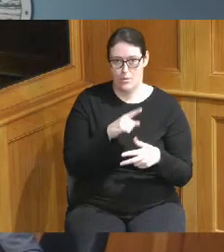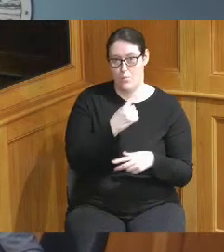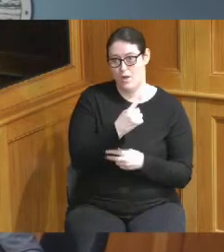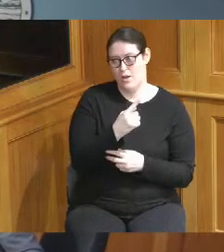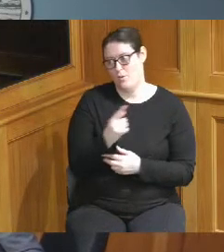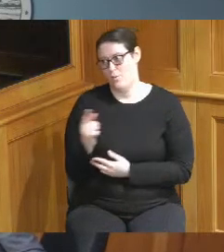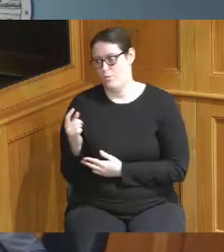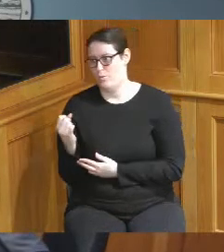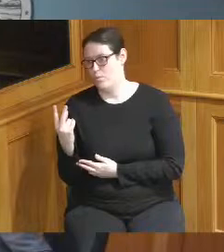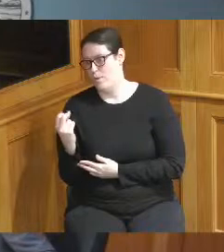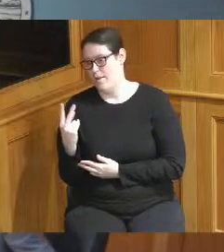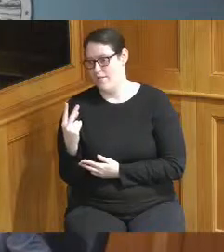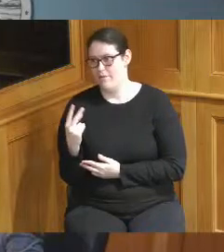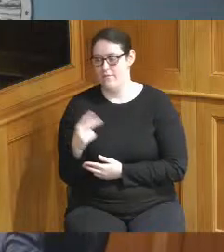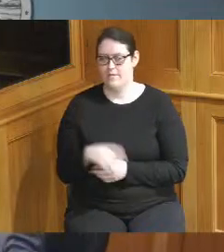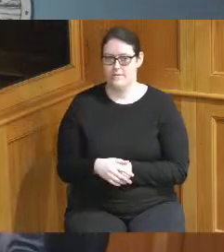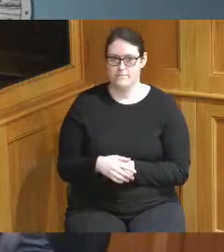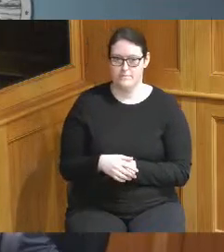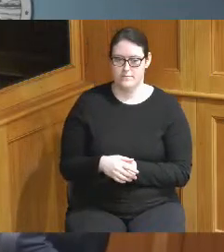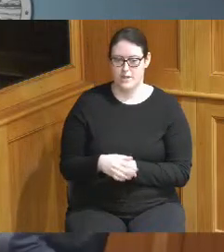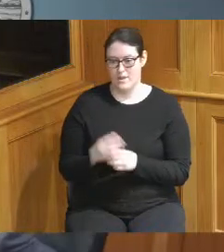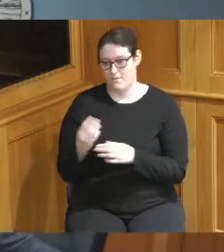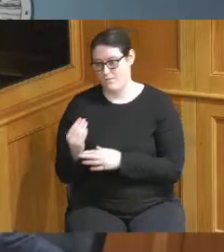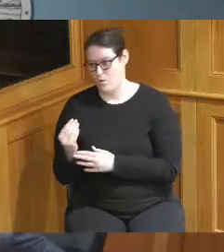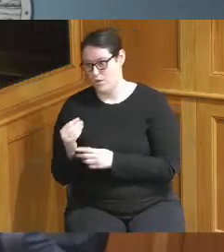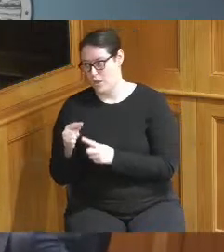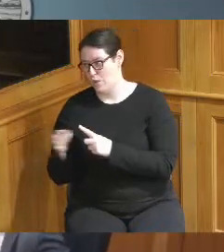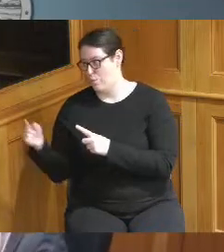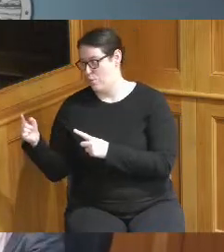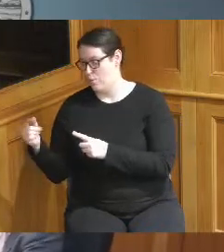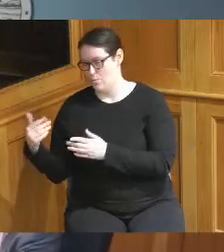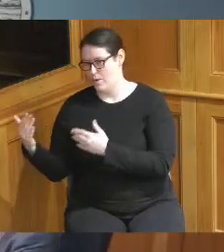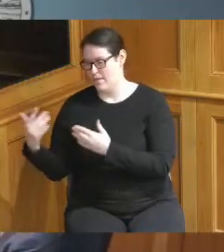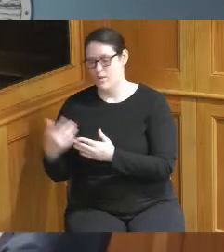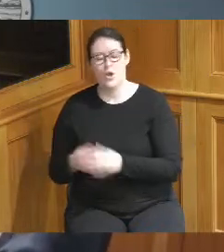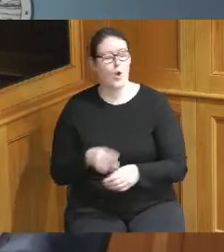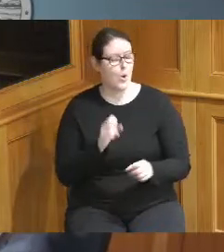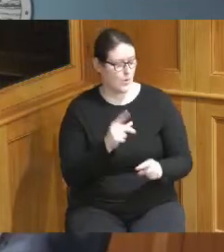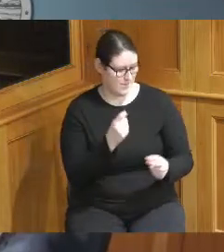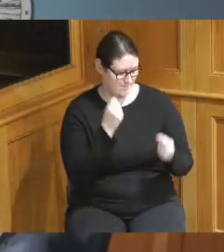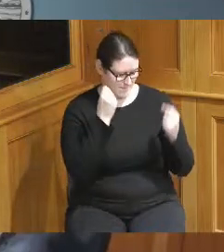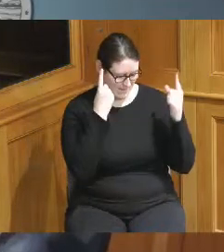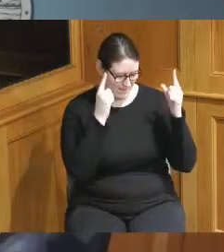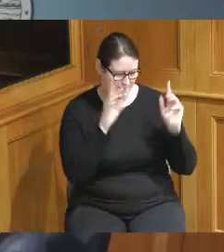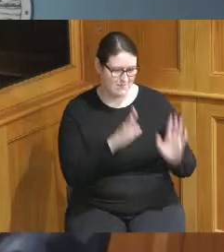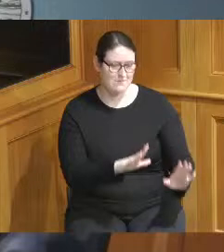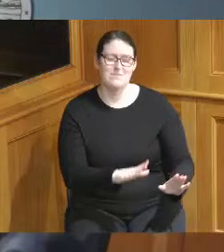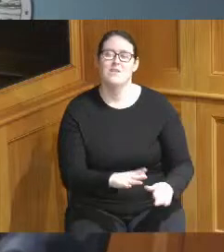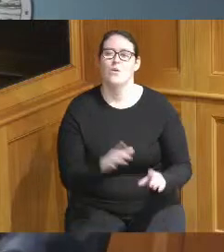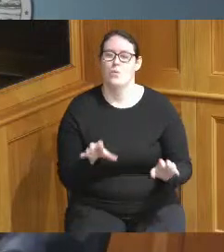in the summer of '23 I've started to filter through some anecdotes in my reports to the